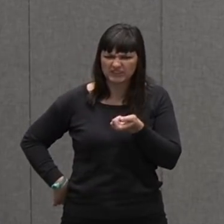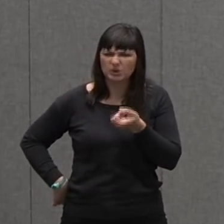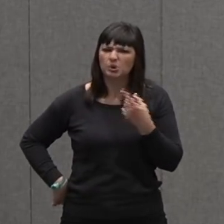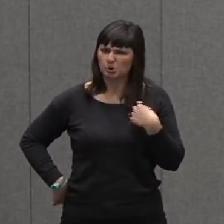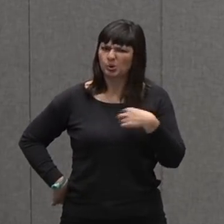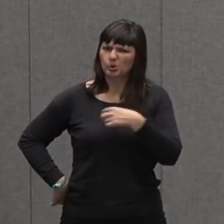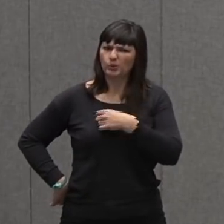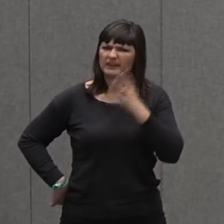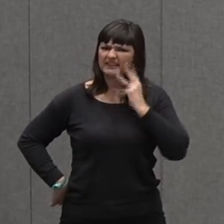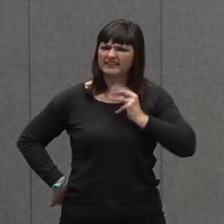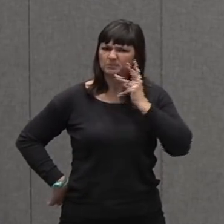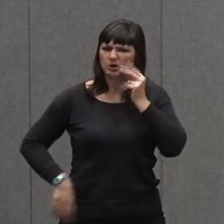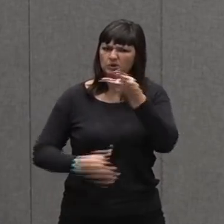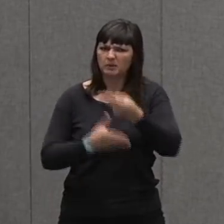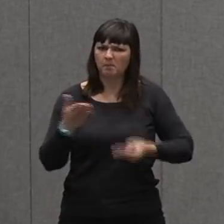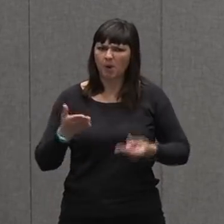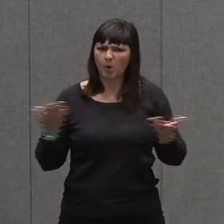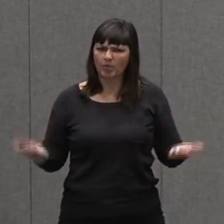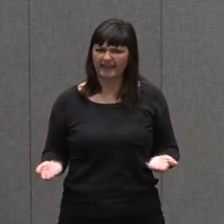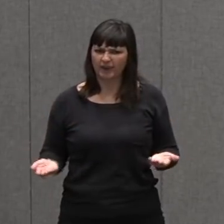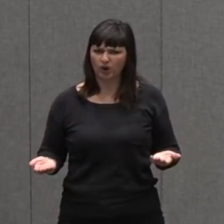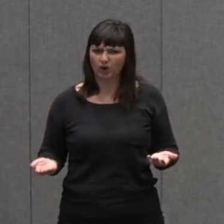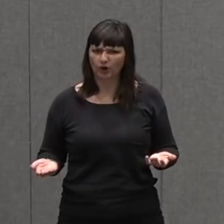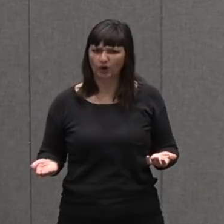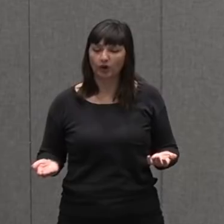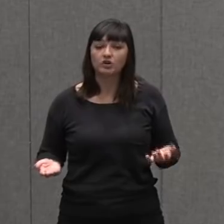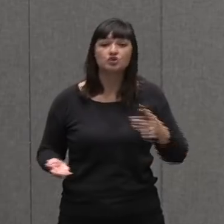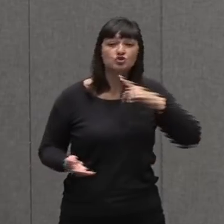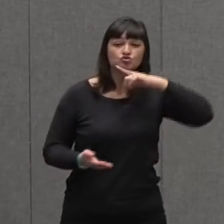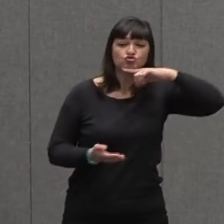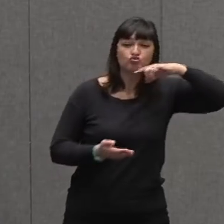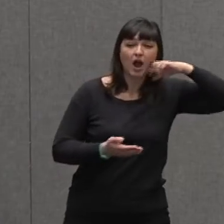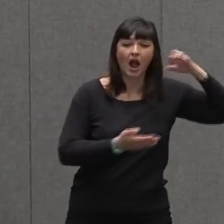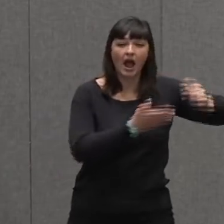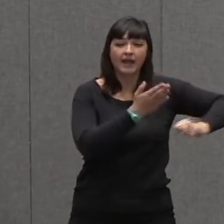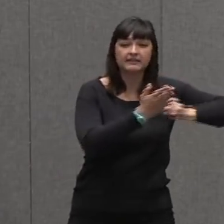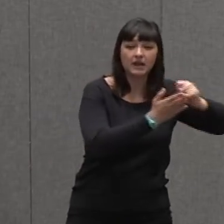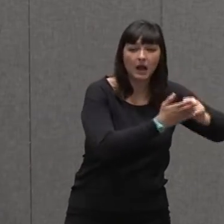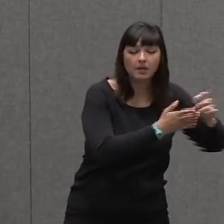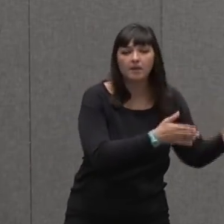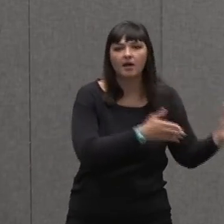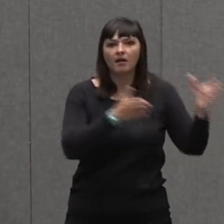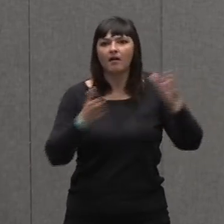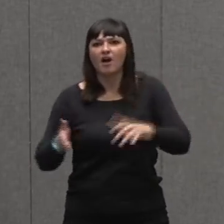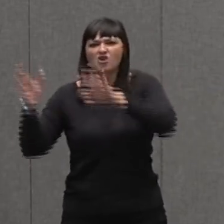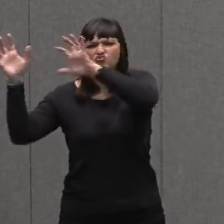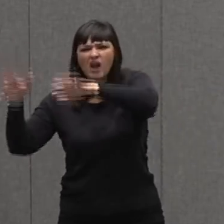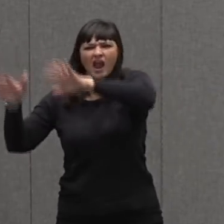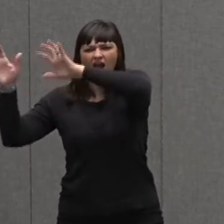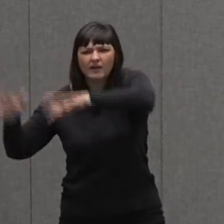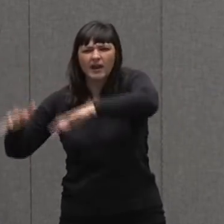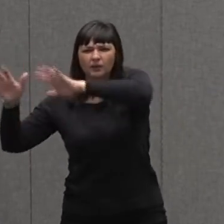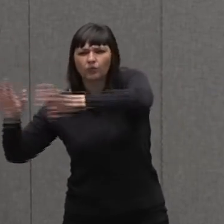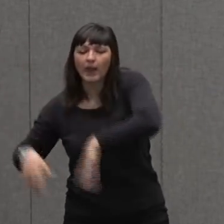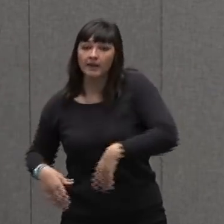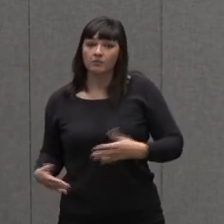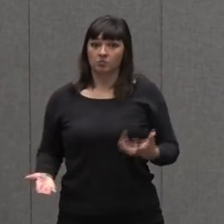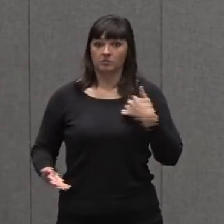And monsoons are torrential rains. That's just like a ton of rain all at once, and that would be the opposite.